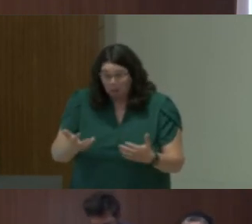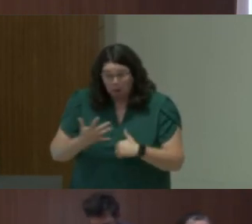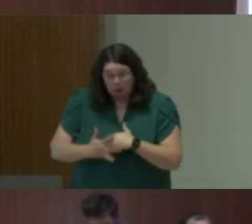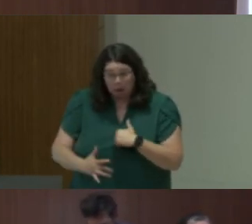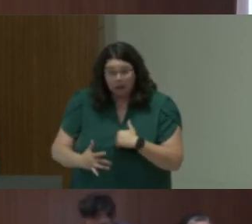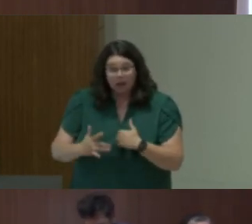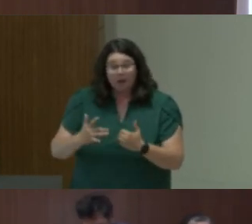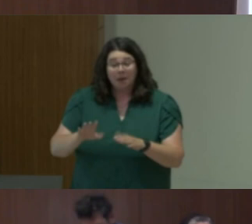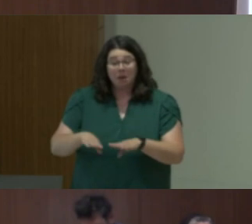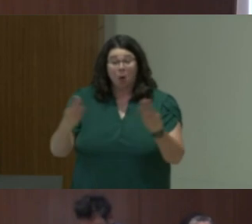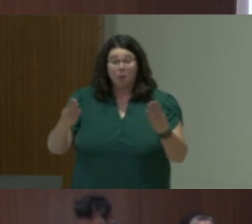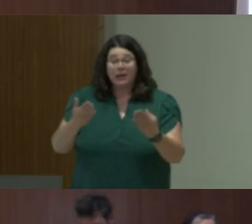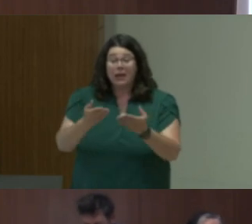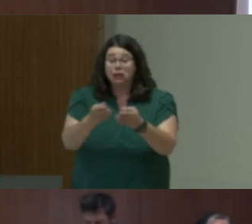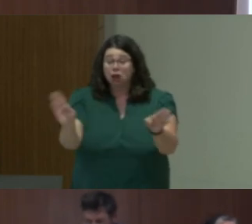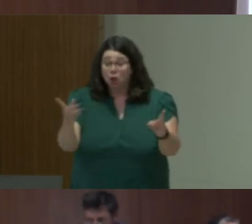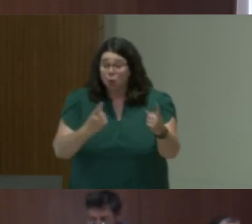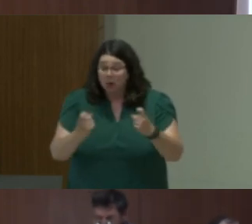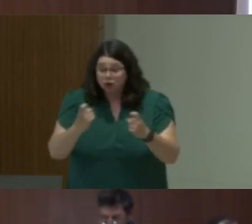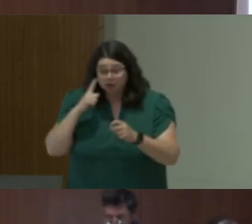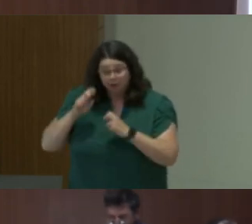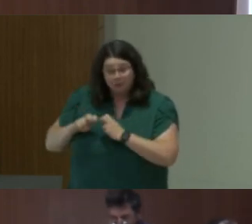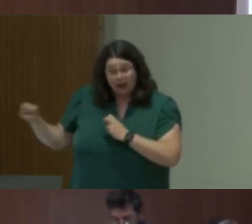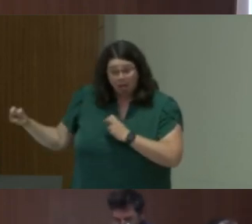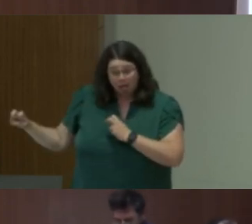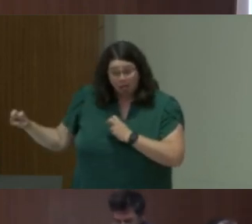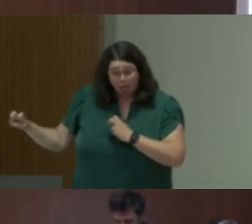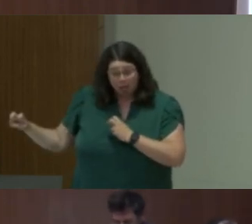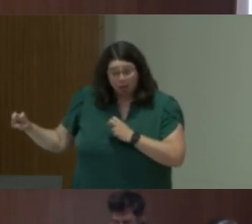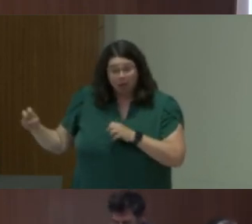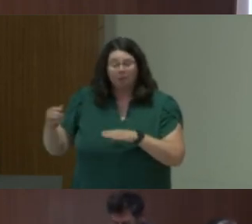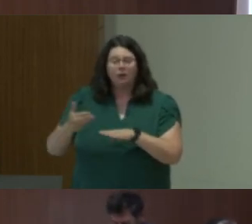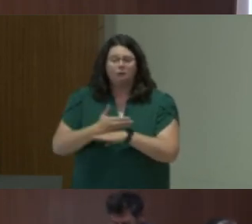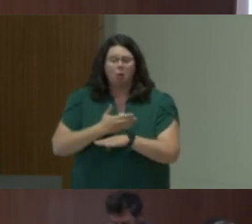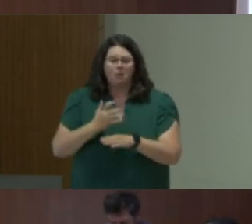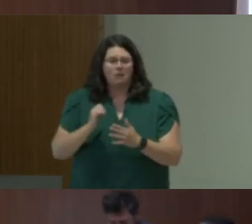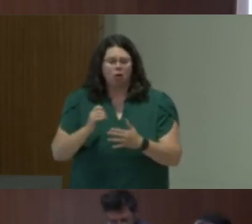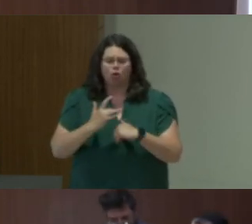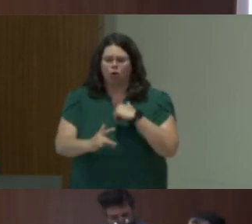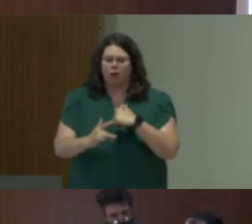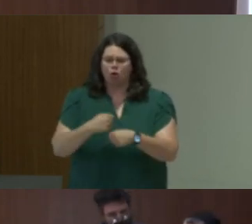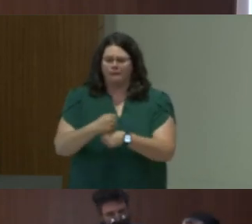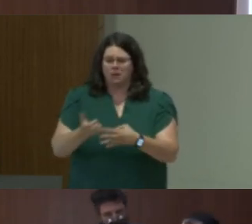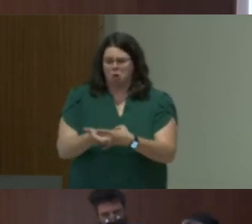questions at the panel, if anyone has any, before we move to an early coffee probably.